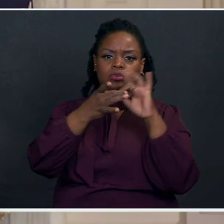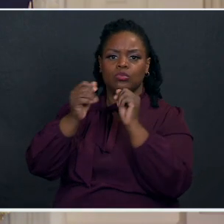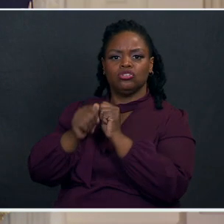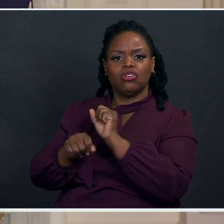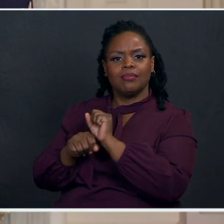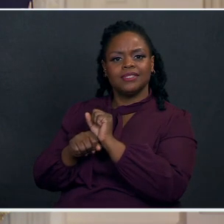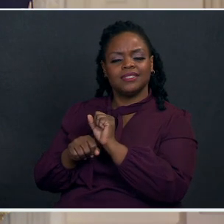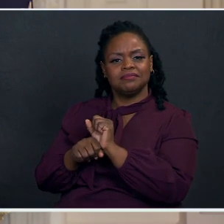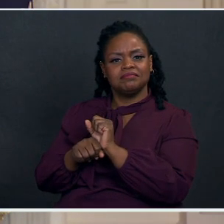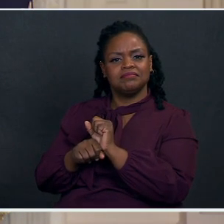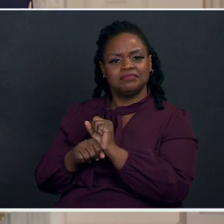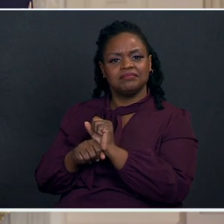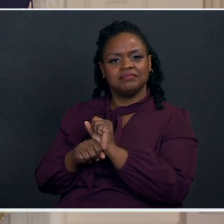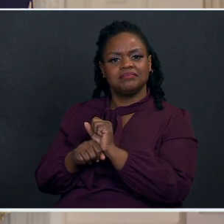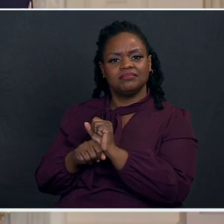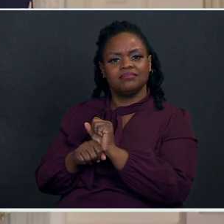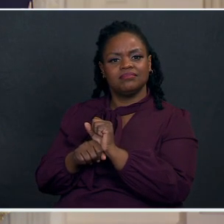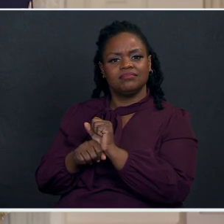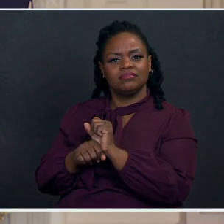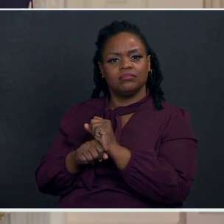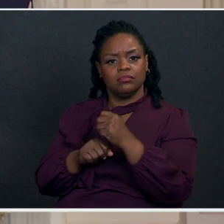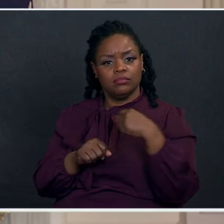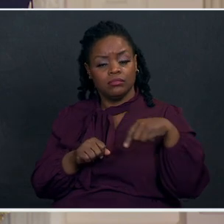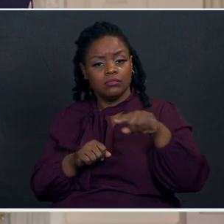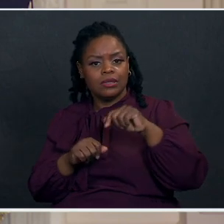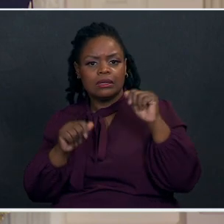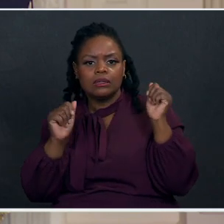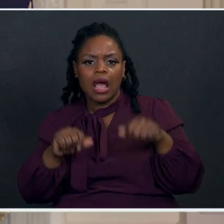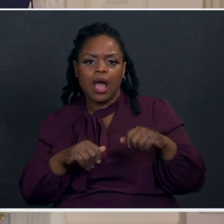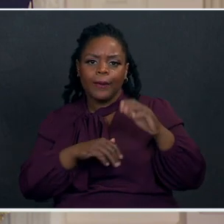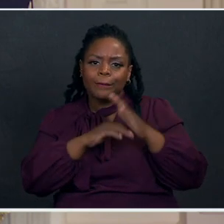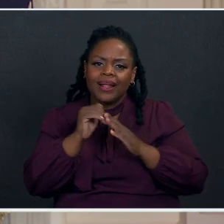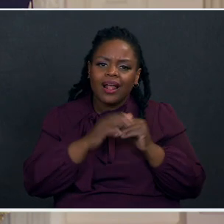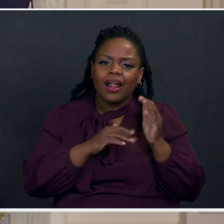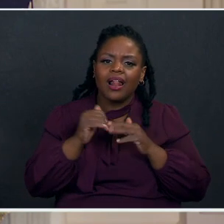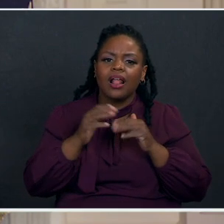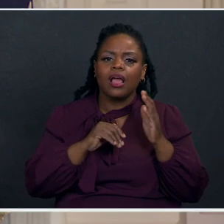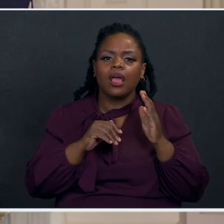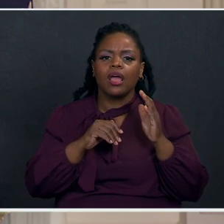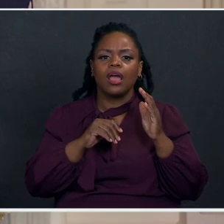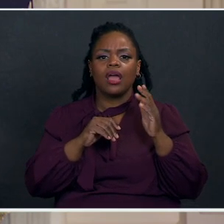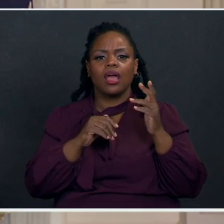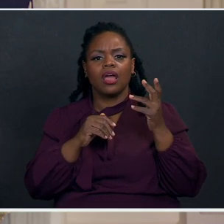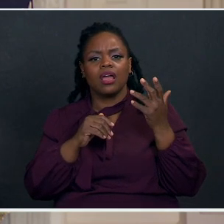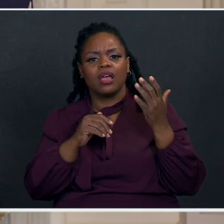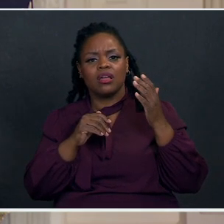is building a modern, resilient climate infrastructure and clean energy future that will create